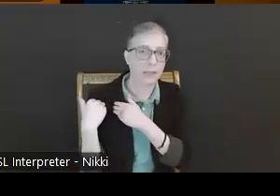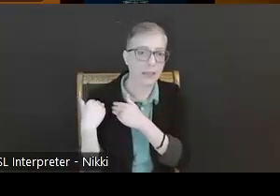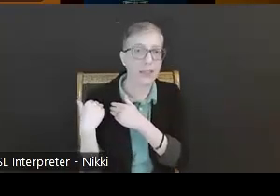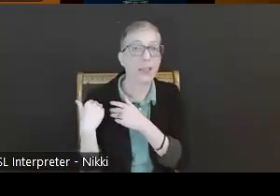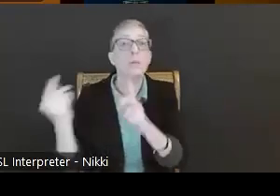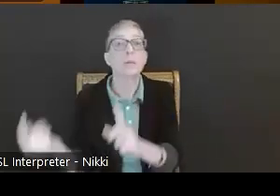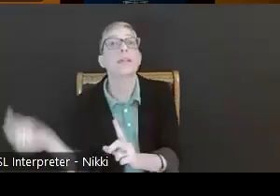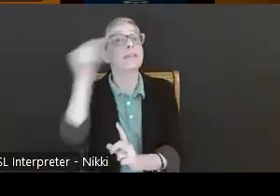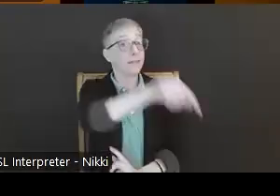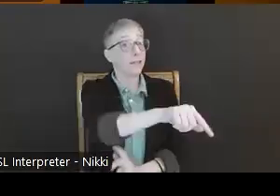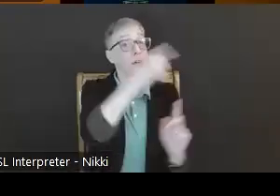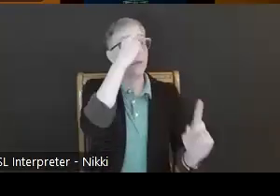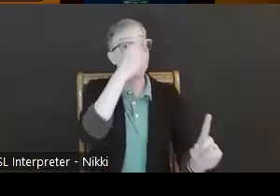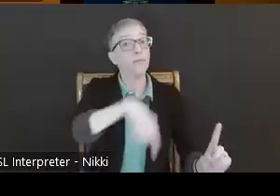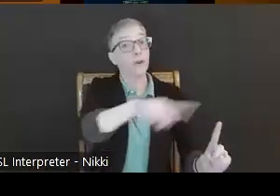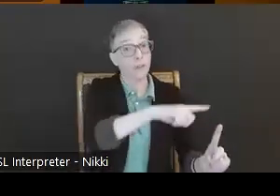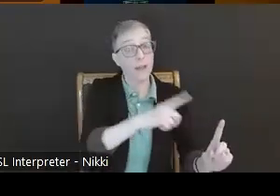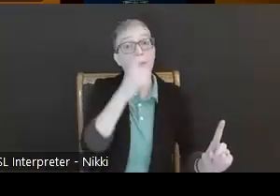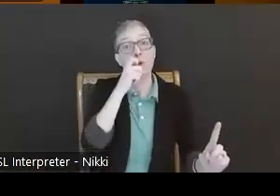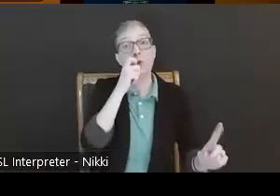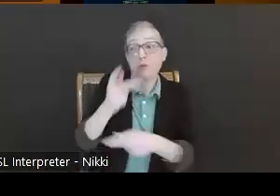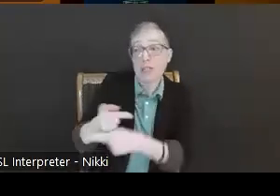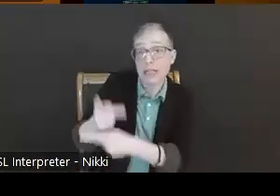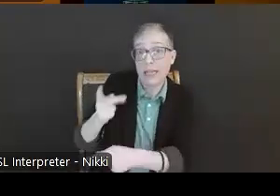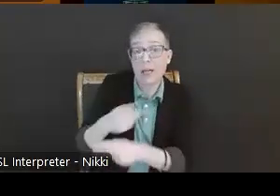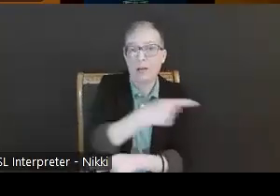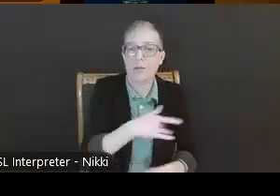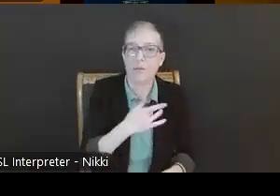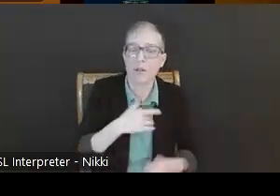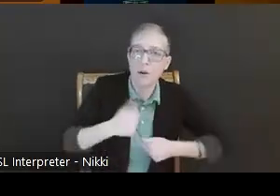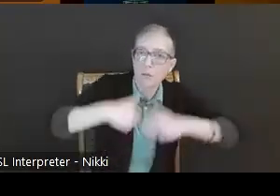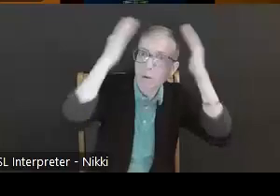overwhelmed and and a bit helpless too because you're watching all one go through something